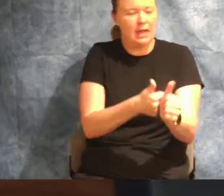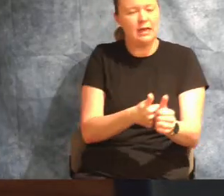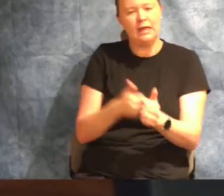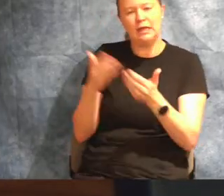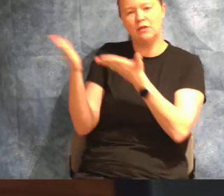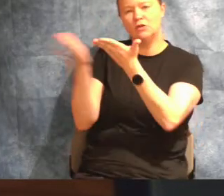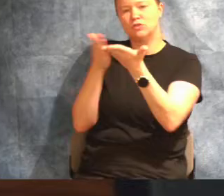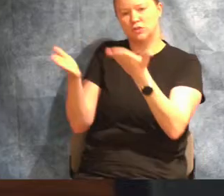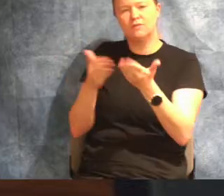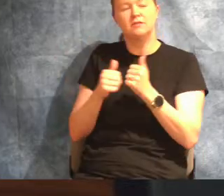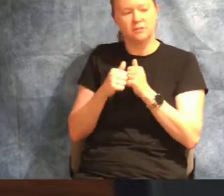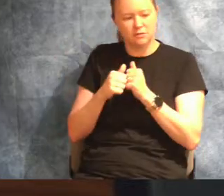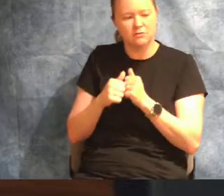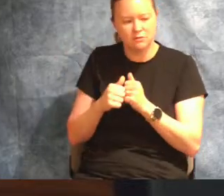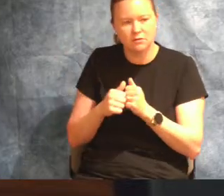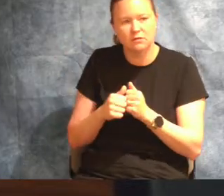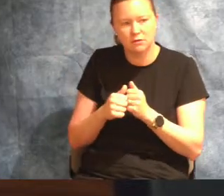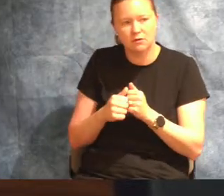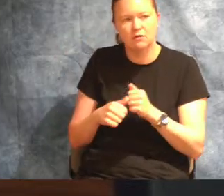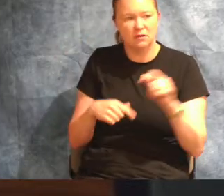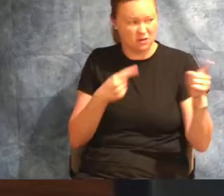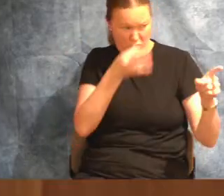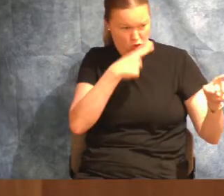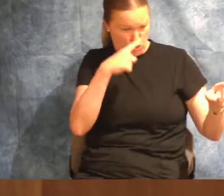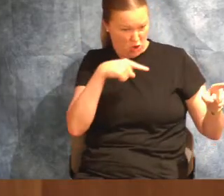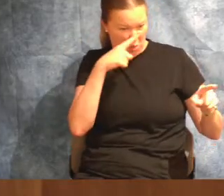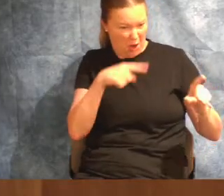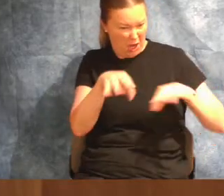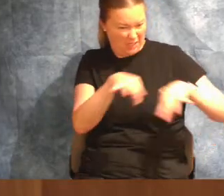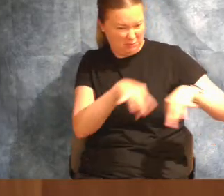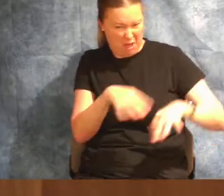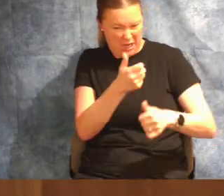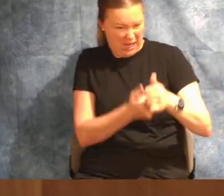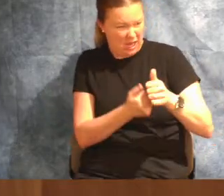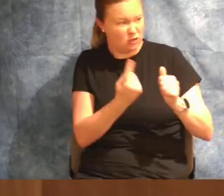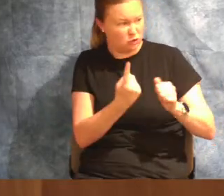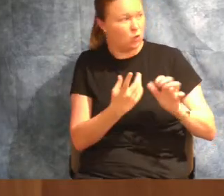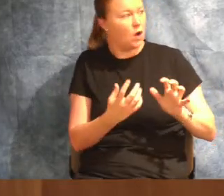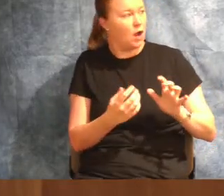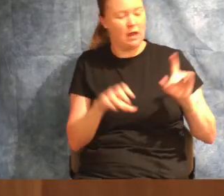the deis, why don't you just walk through, if you would each of those? Sarah's done a great job